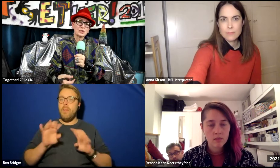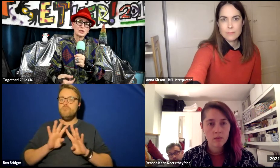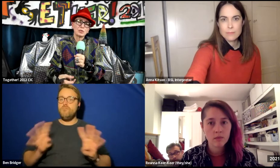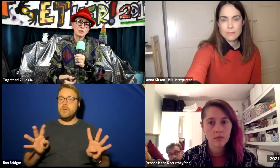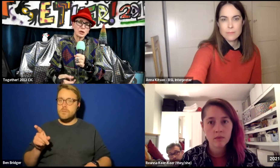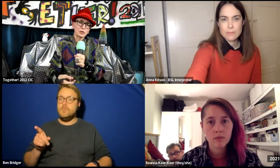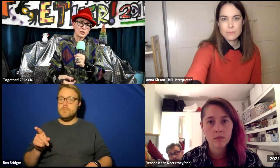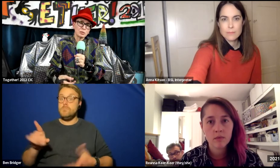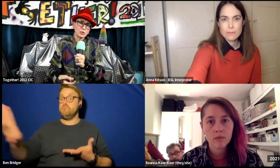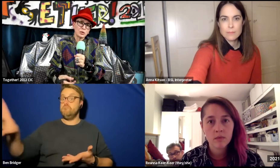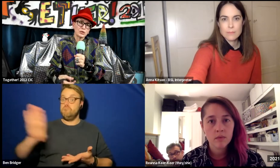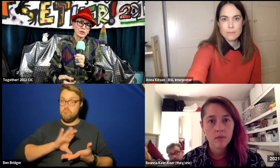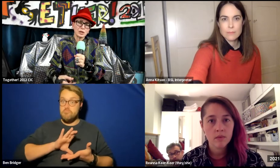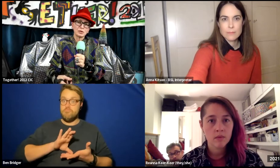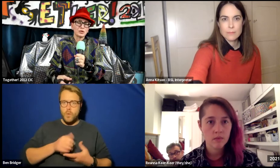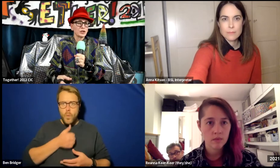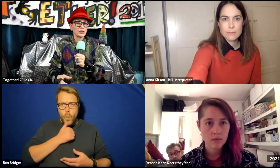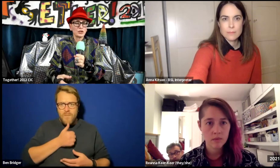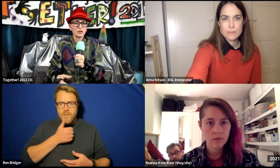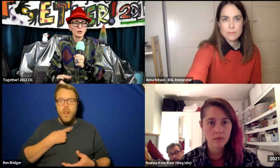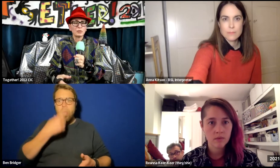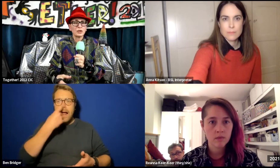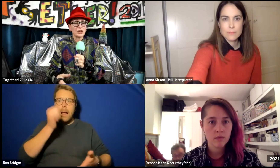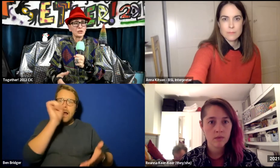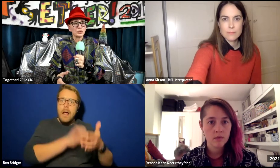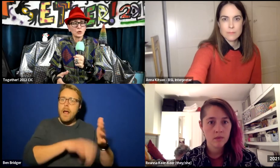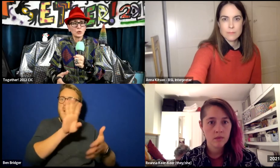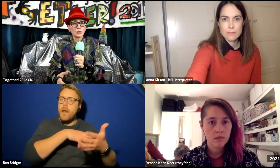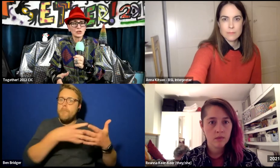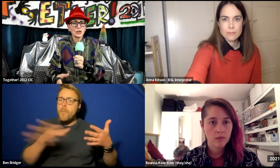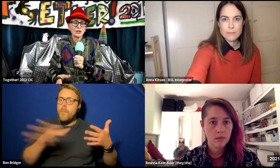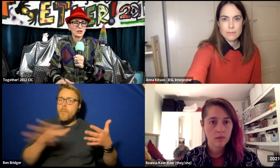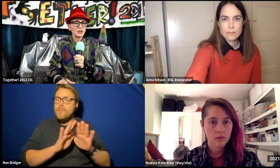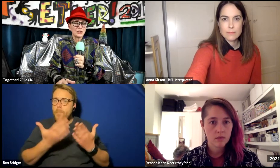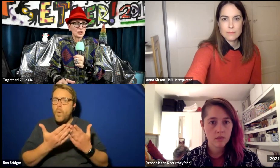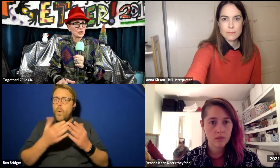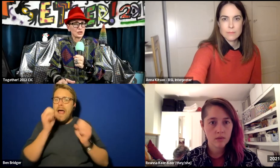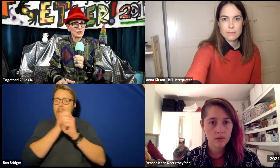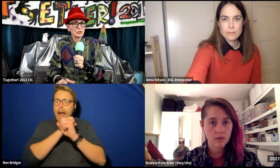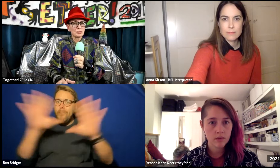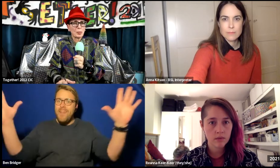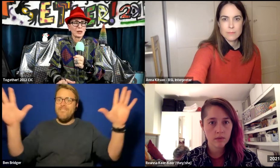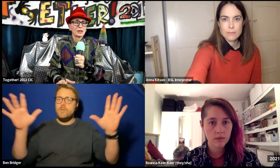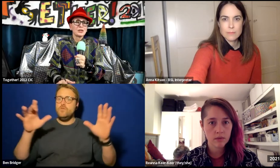to buy poetry books and amplification equipment and of course, an induction loop.